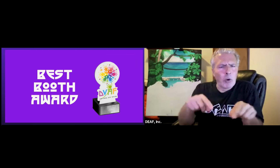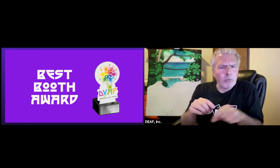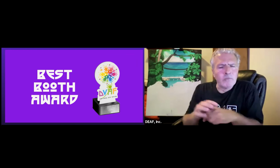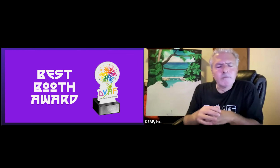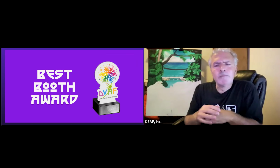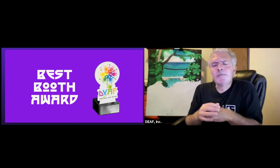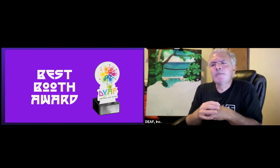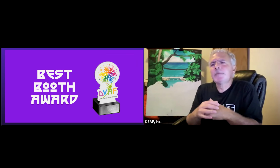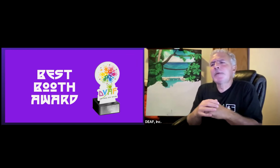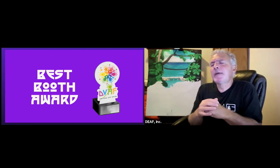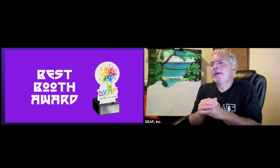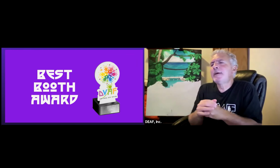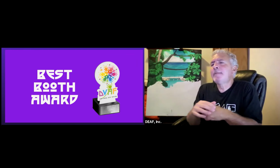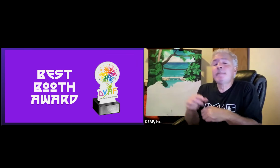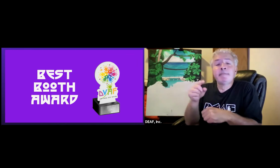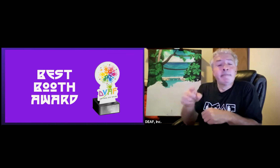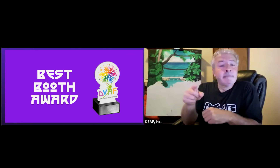So I do encourage you to take a look.